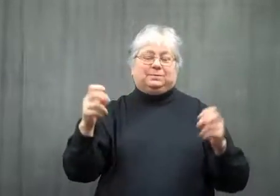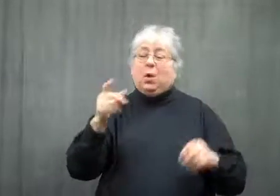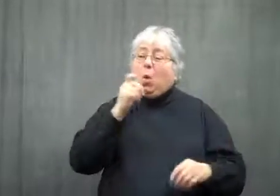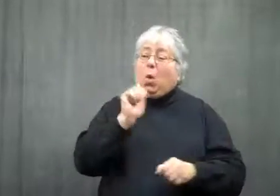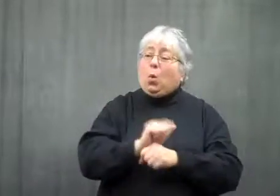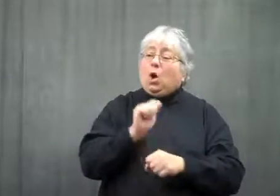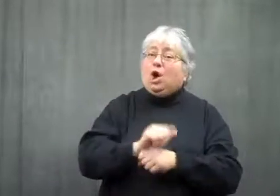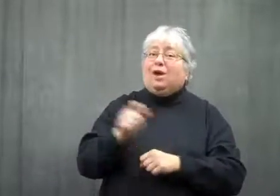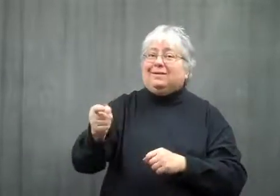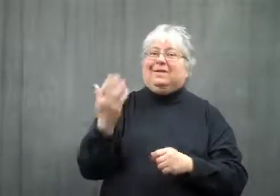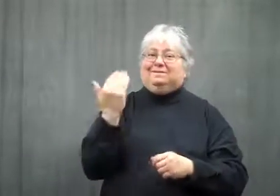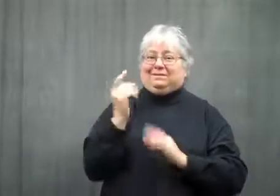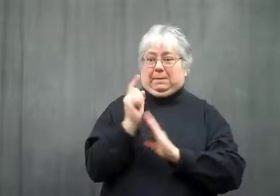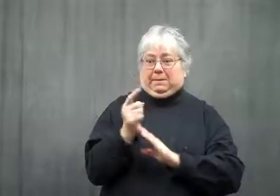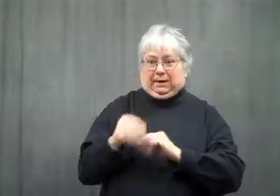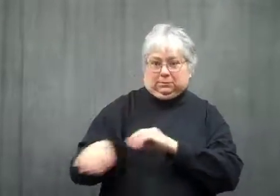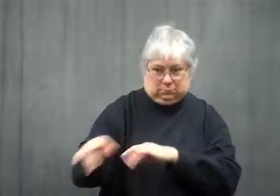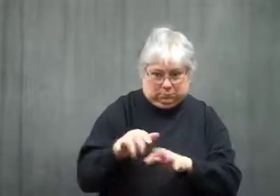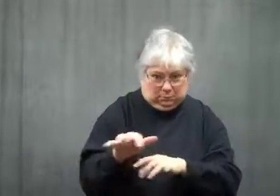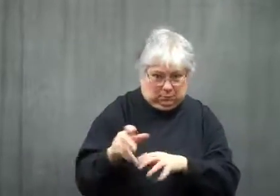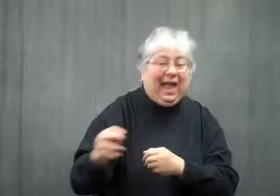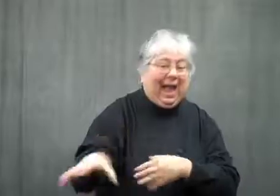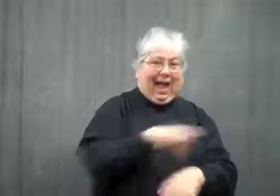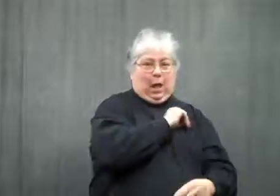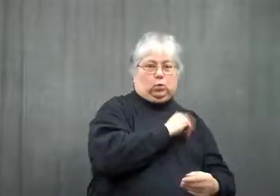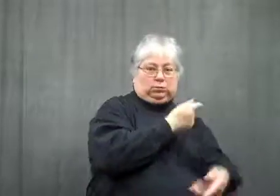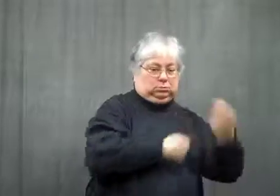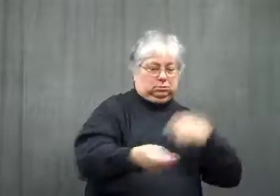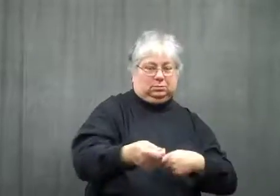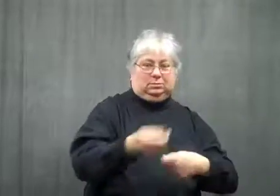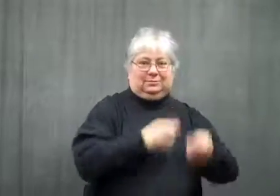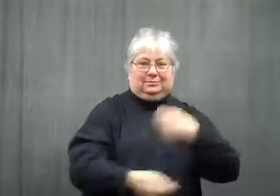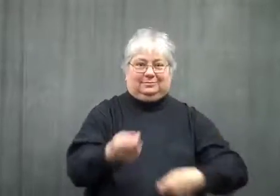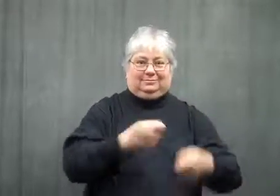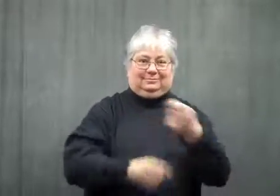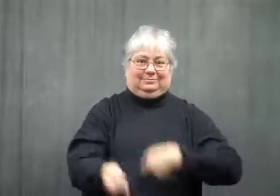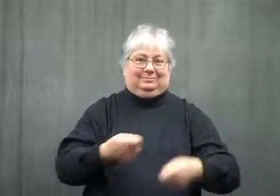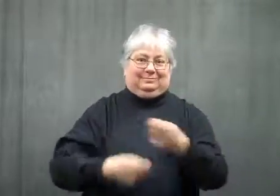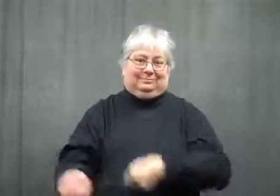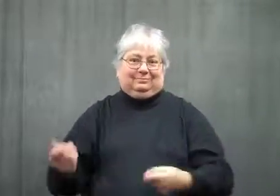The workers there were working in 15 minute shifts, going in and swapping out.